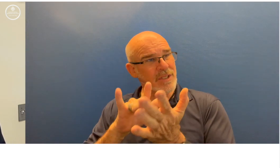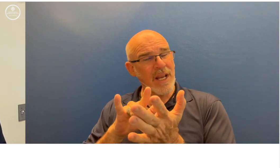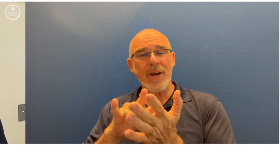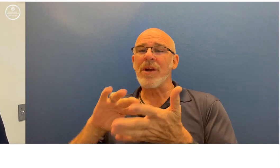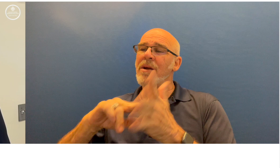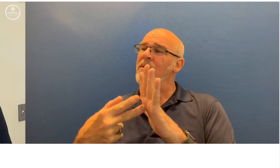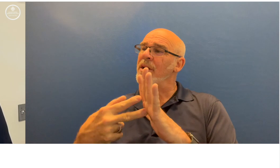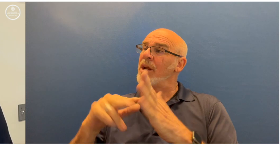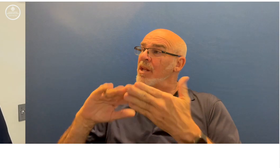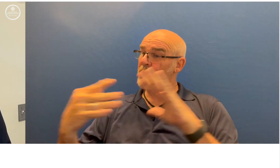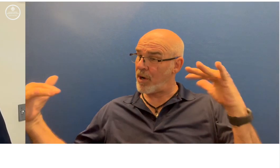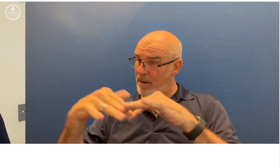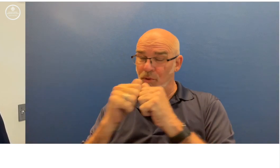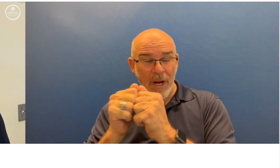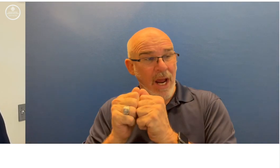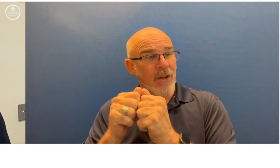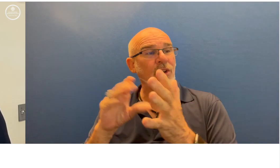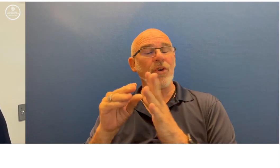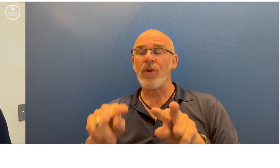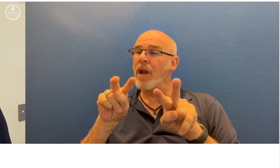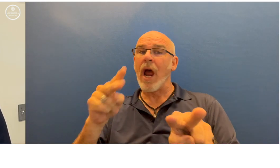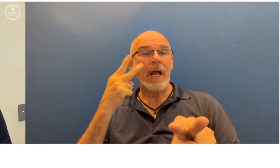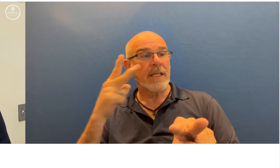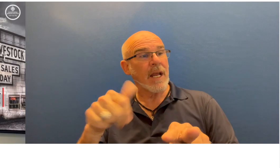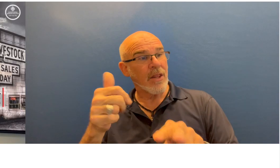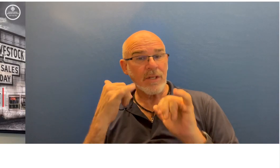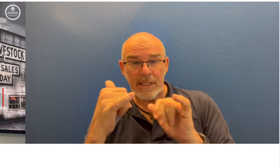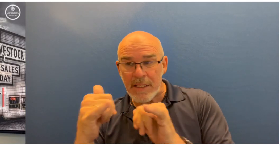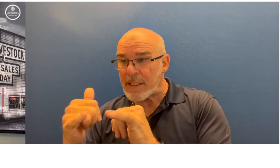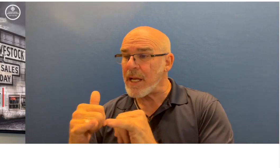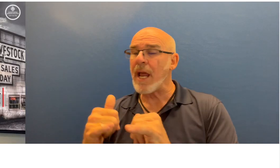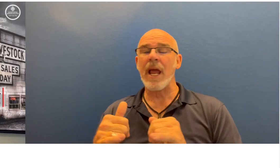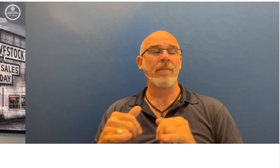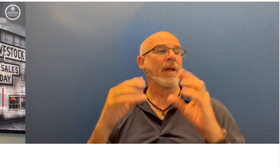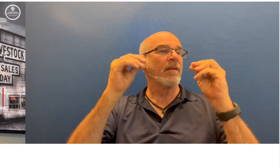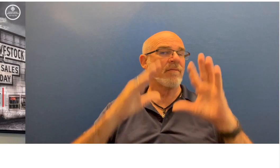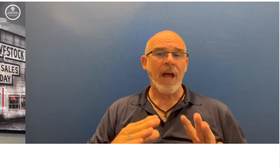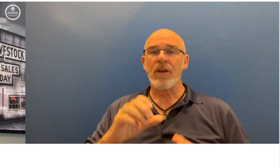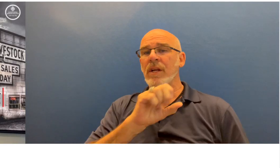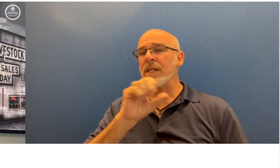where students can see themselves in faculty, and classified professionals amongst the leadership team.